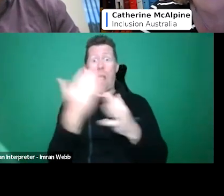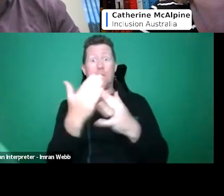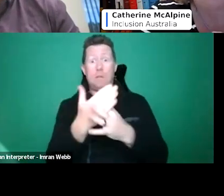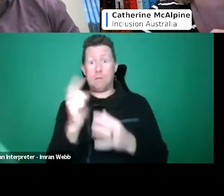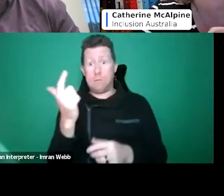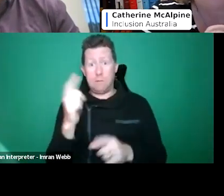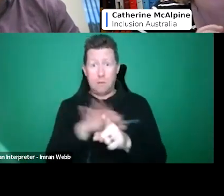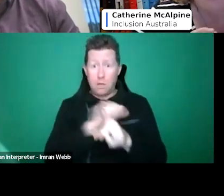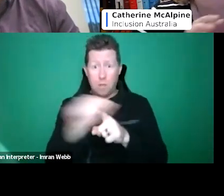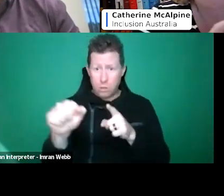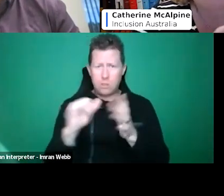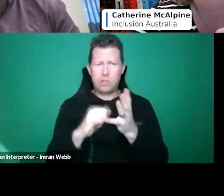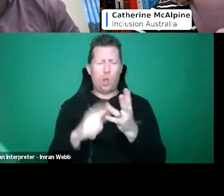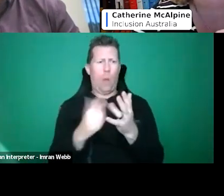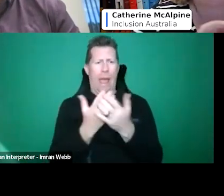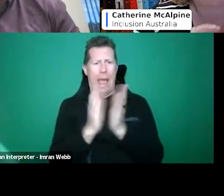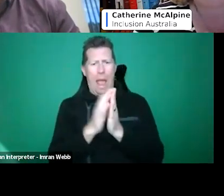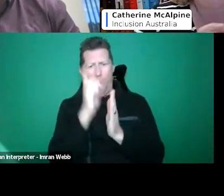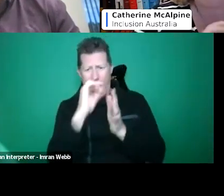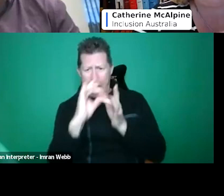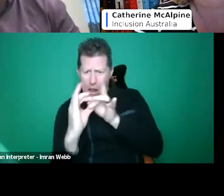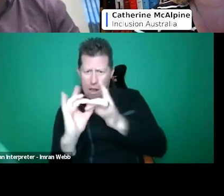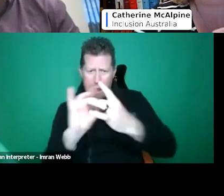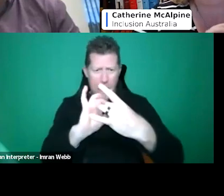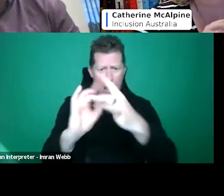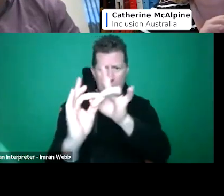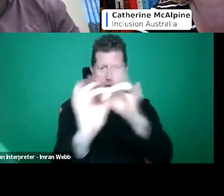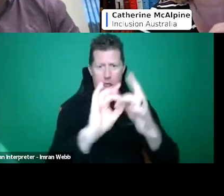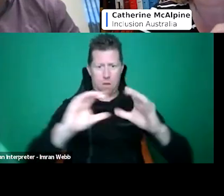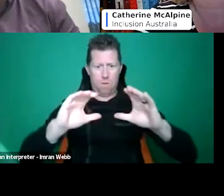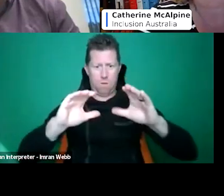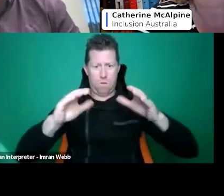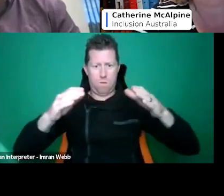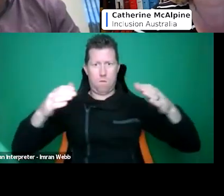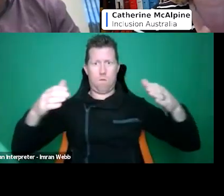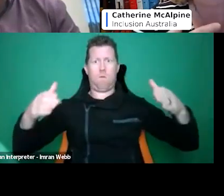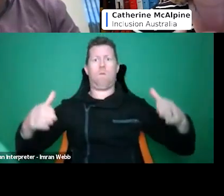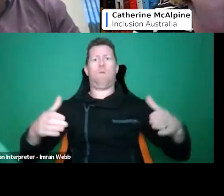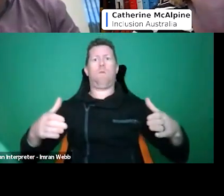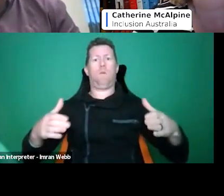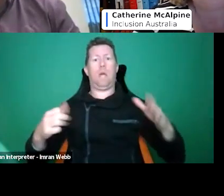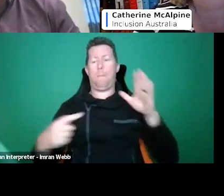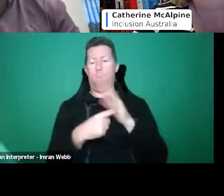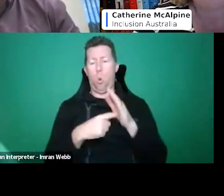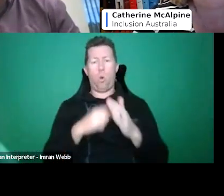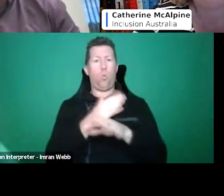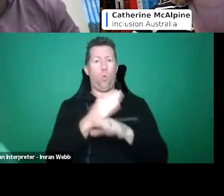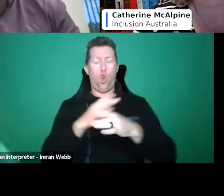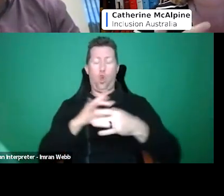And so thinking about how we make that connection, about how we connect this very important work to the community of people with disability,